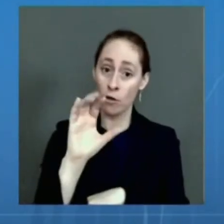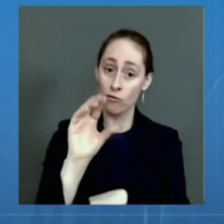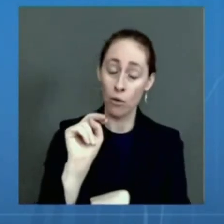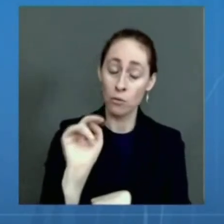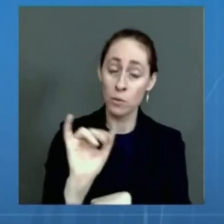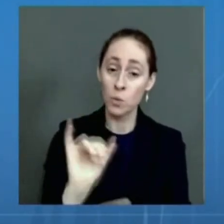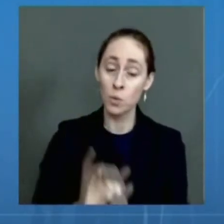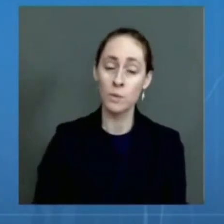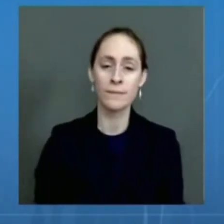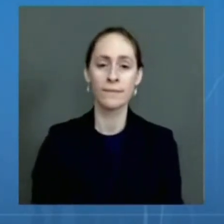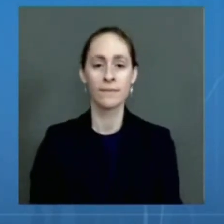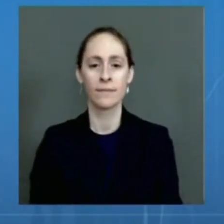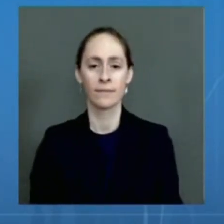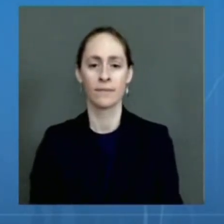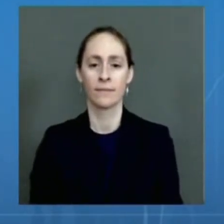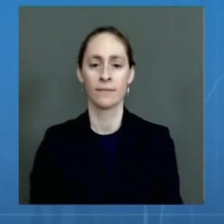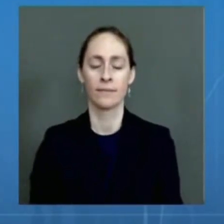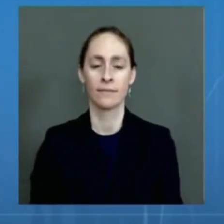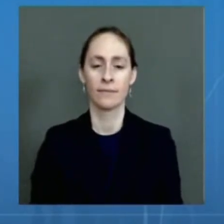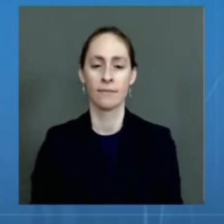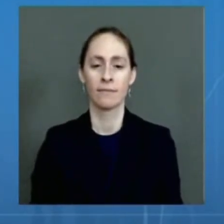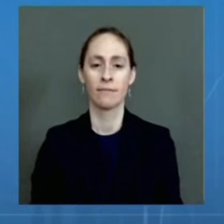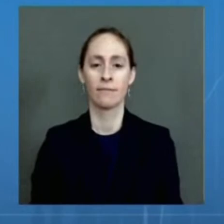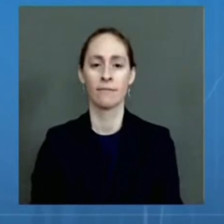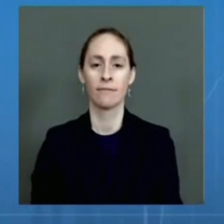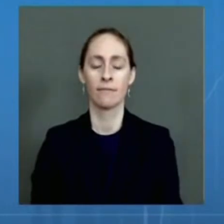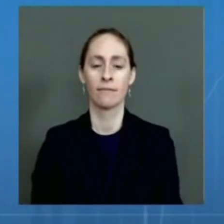WE ARE IN THE SITUATION WHERE